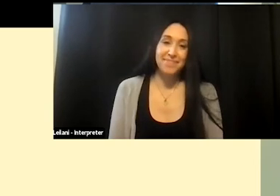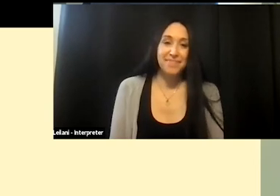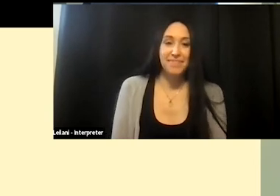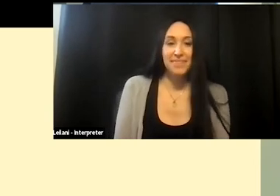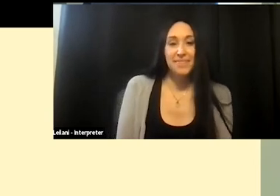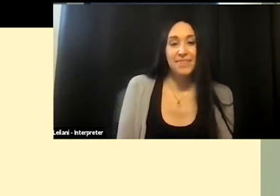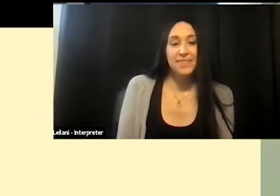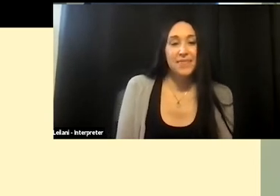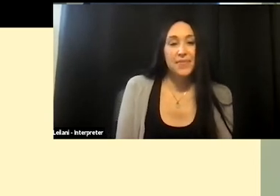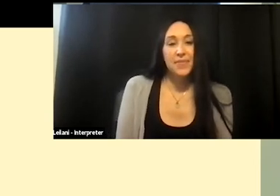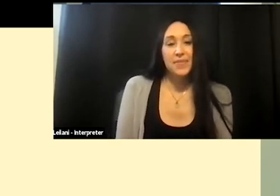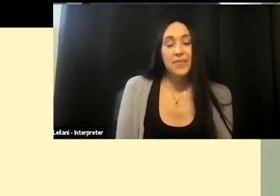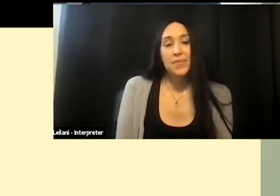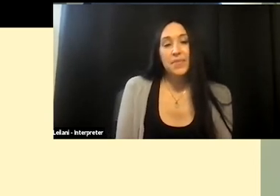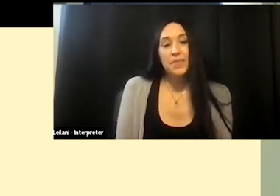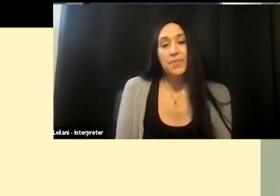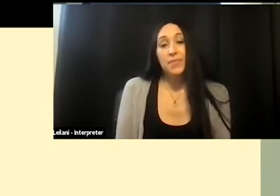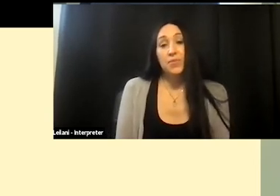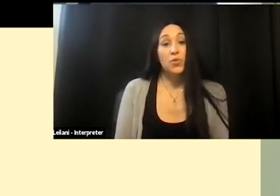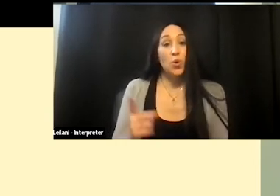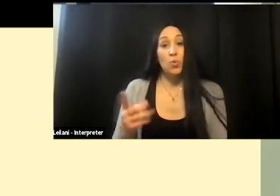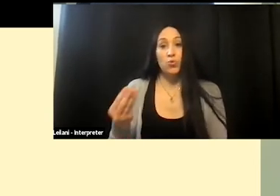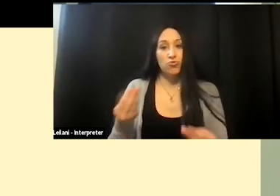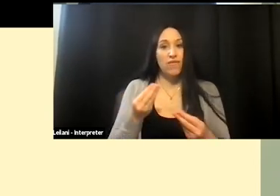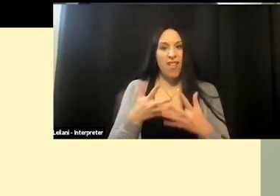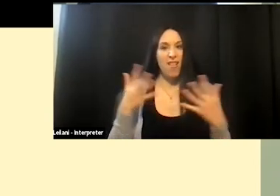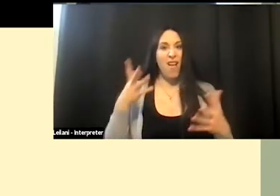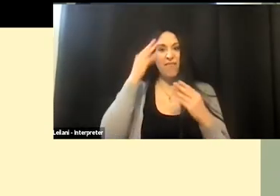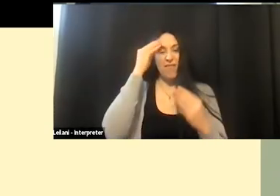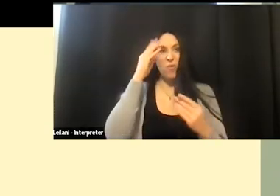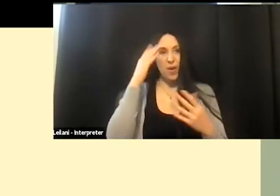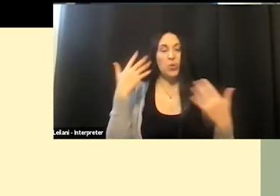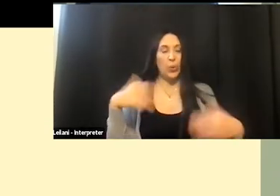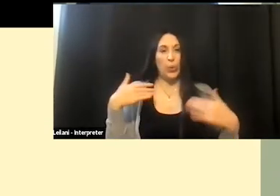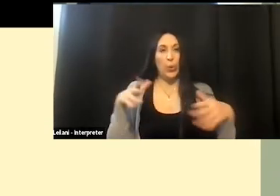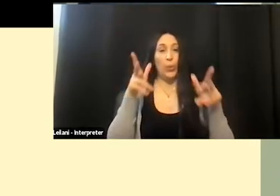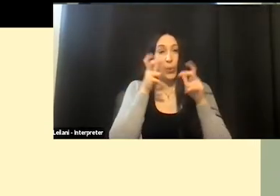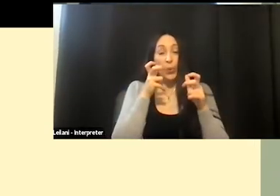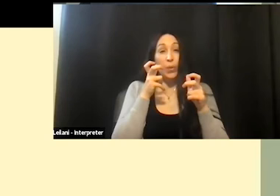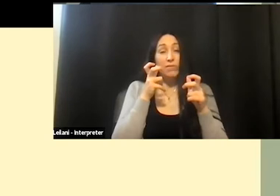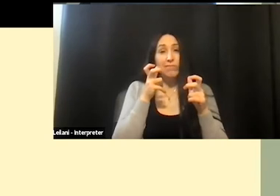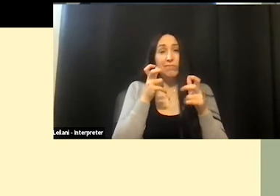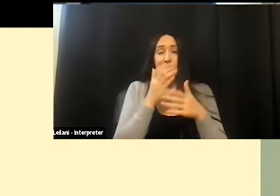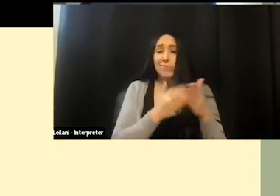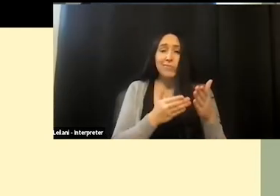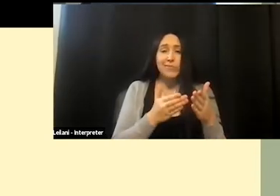So she gave us a lot of information and it's not all good information, right? It's pretty bad information.